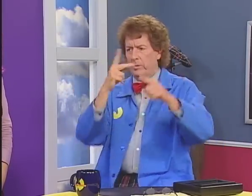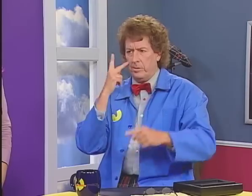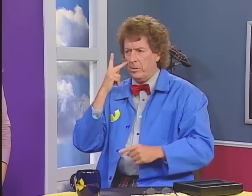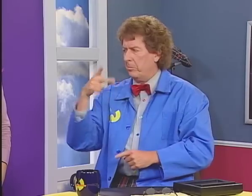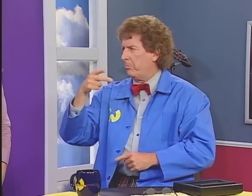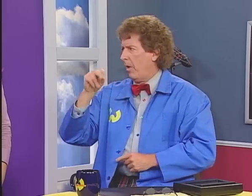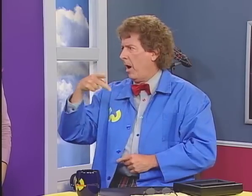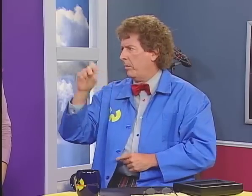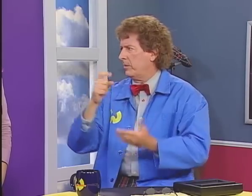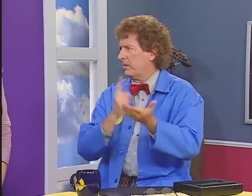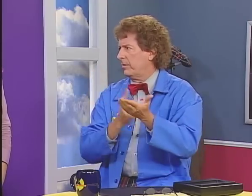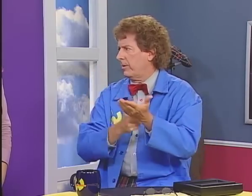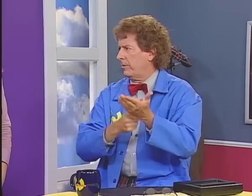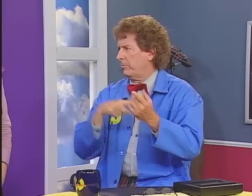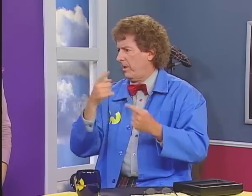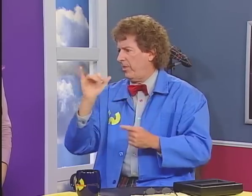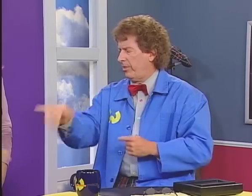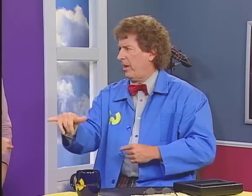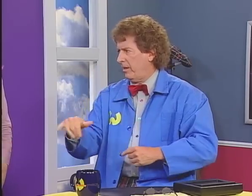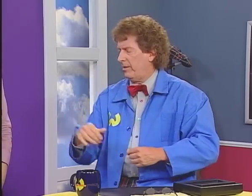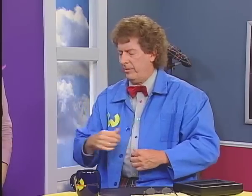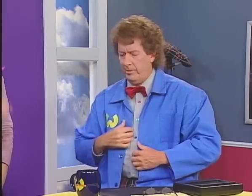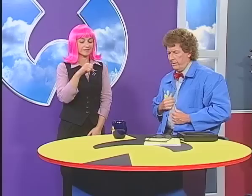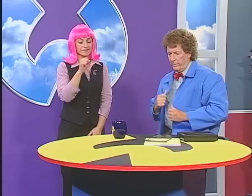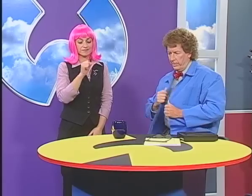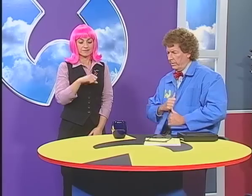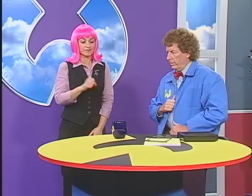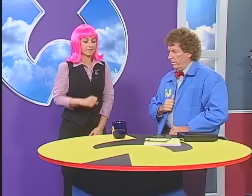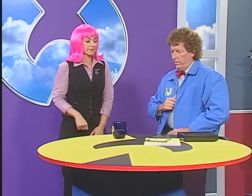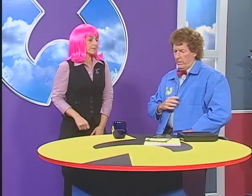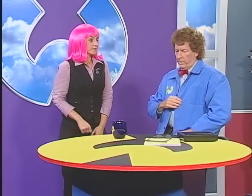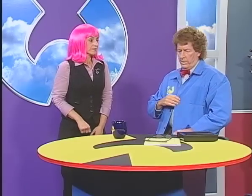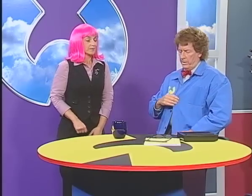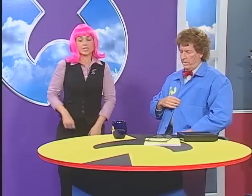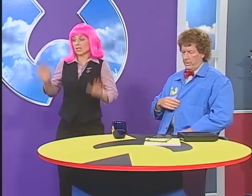I'LL GO AND SEE POPS, AND WE'LL DISCUSS THIS. YES.